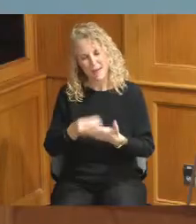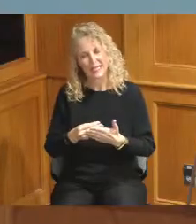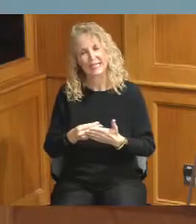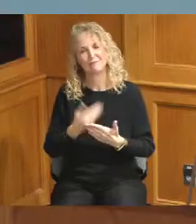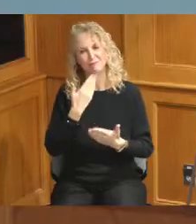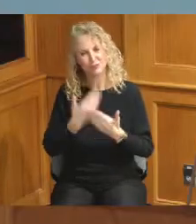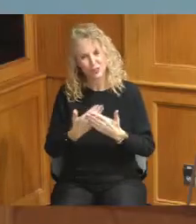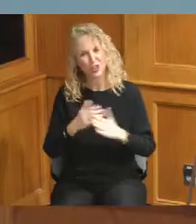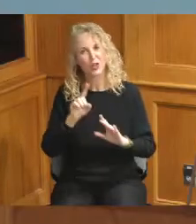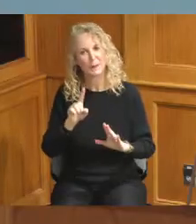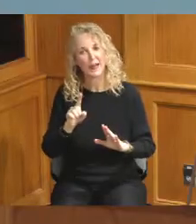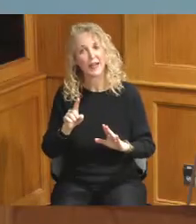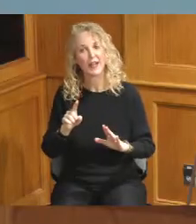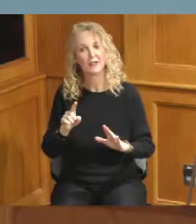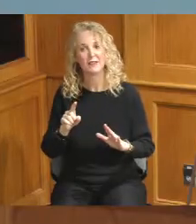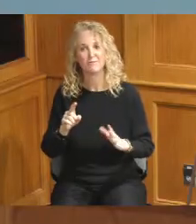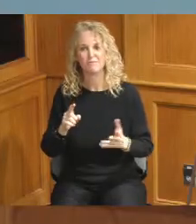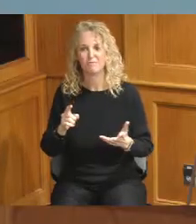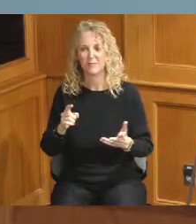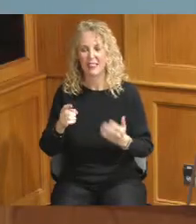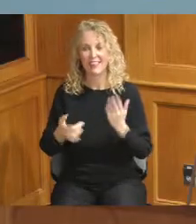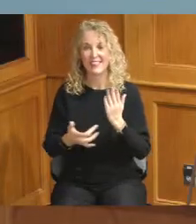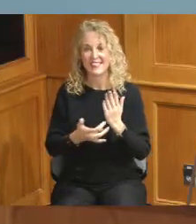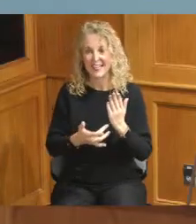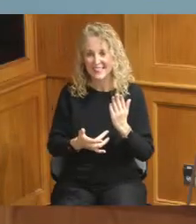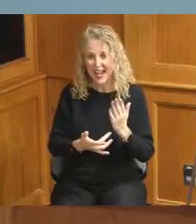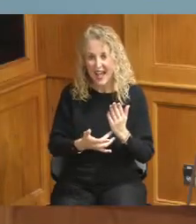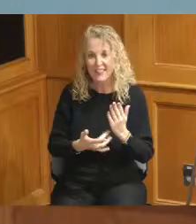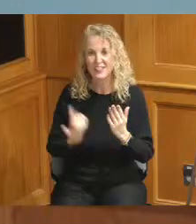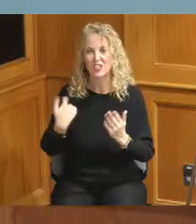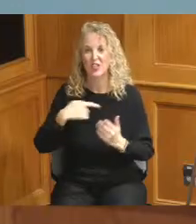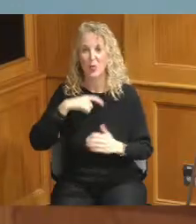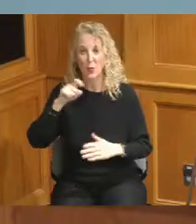it's going to have the Creature Comforts that that we absolutely need to attract good Quality